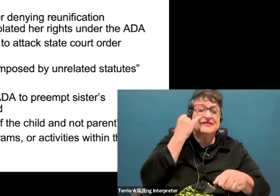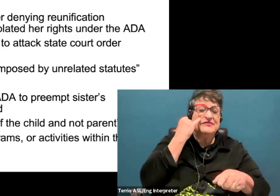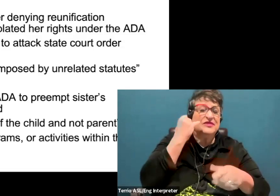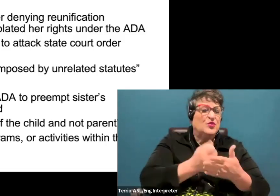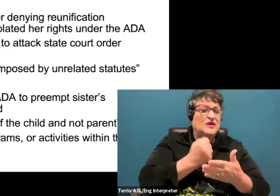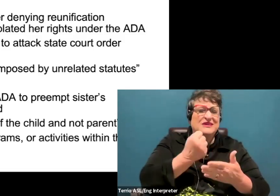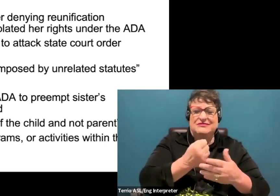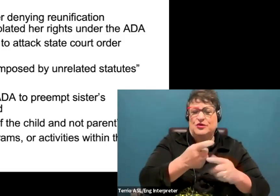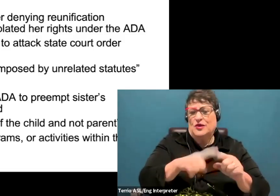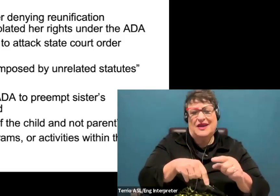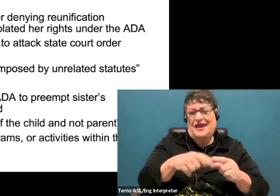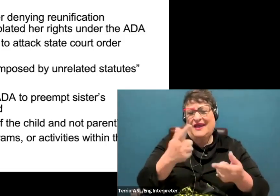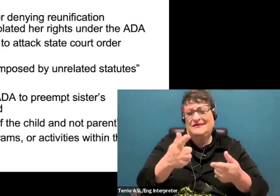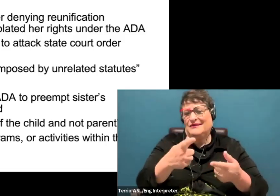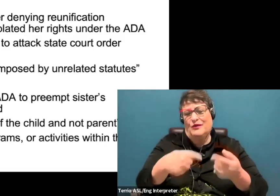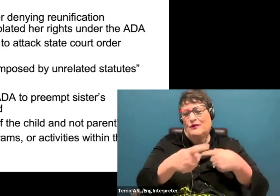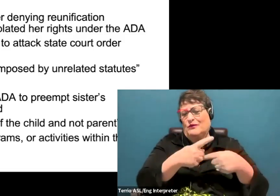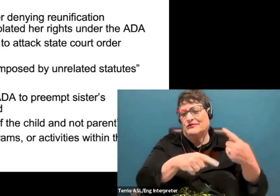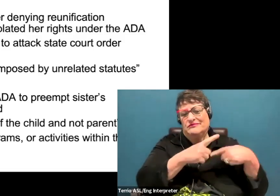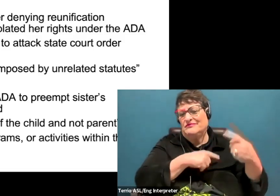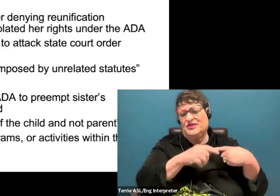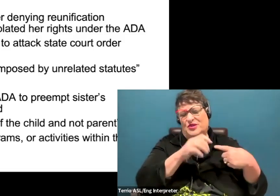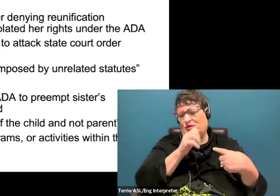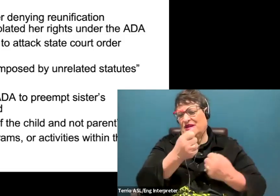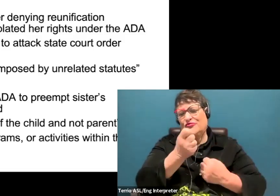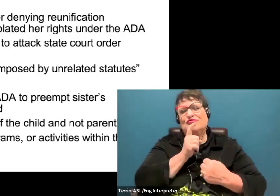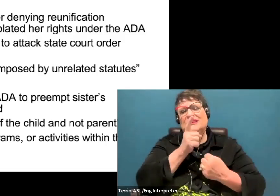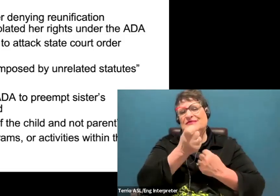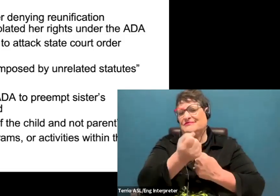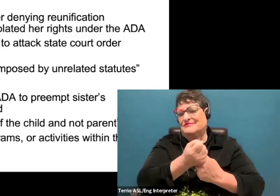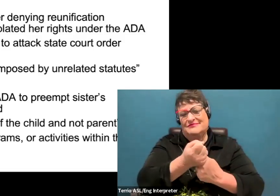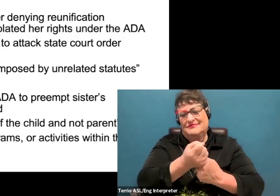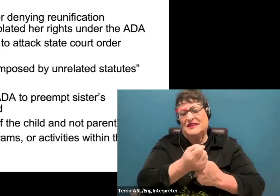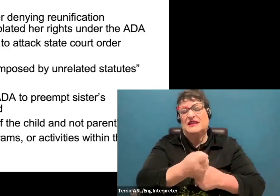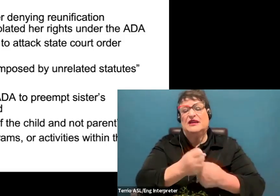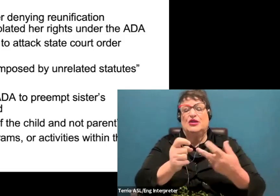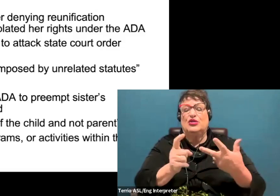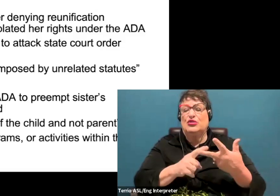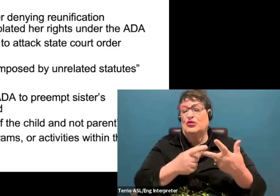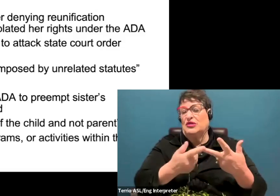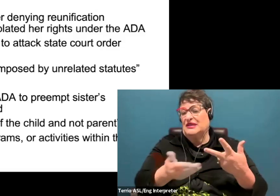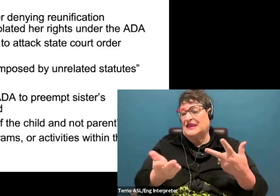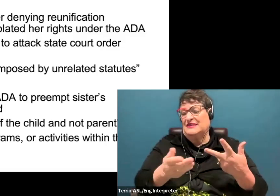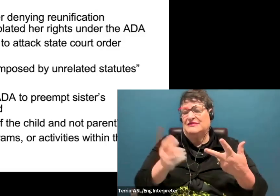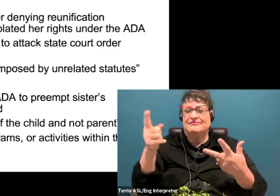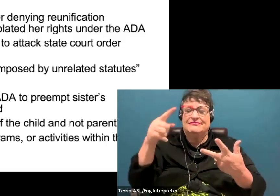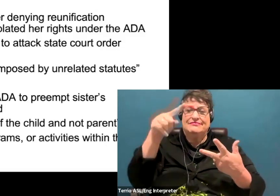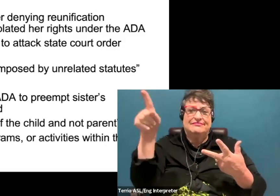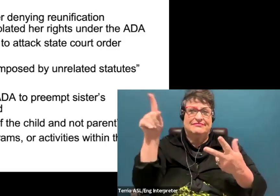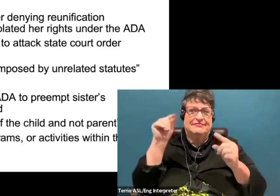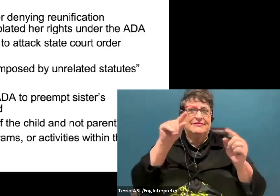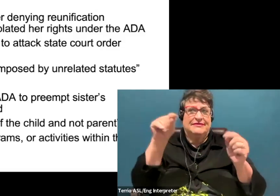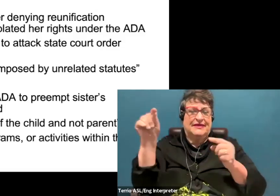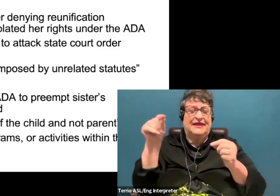so it doesn't really support a parent in that way. The third thing that they say is and what I've seen a lot of other state courts say is,